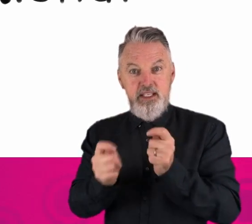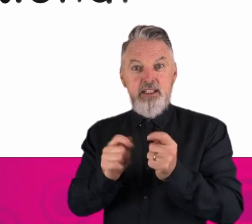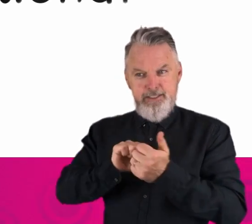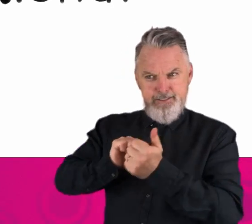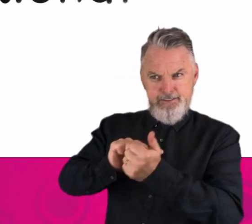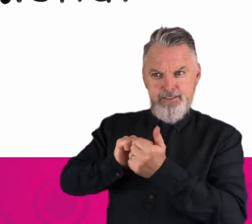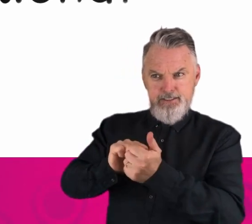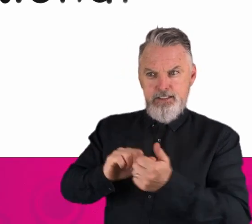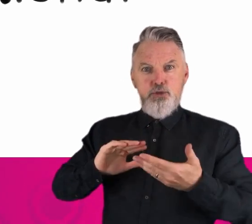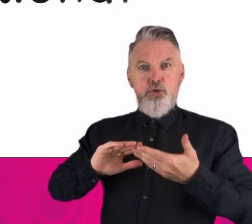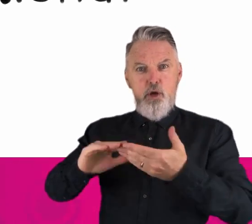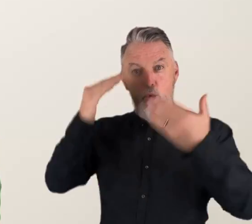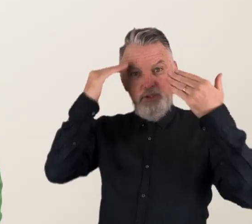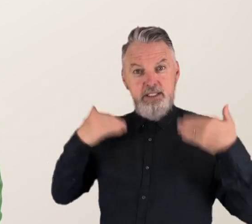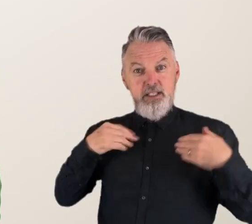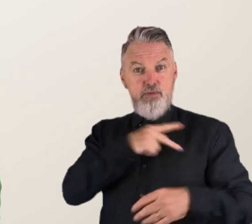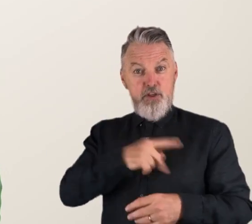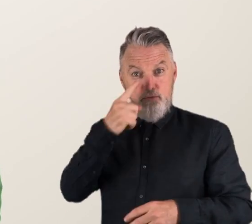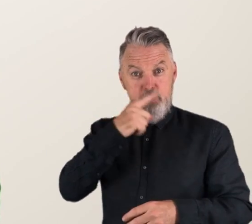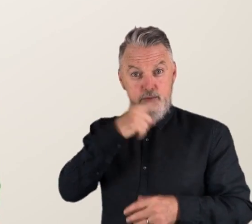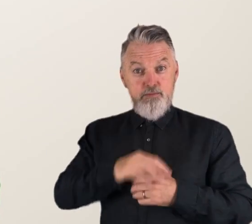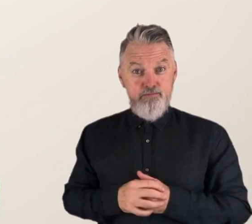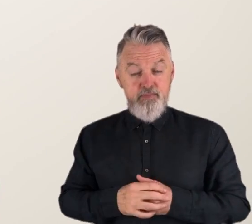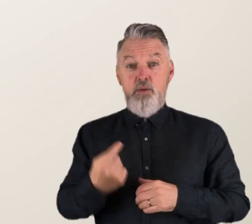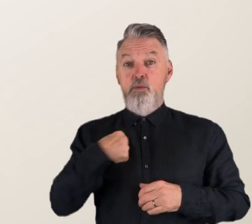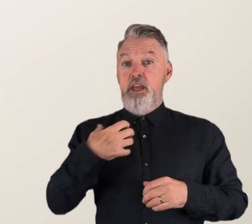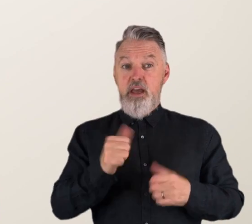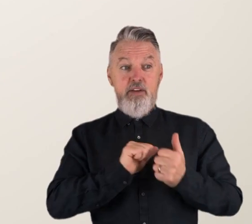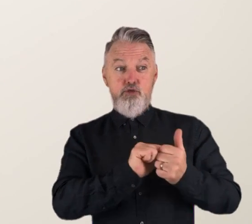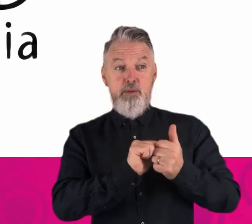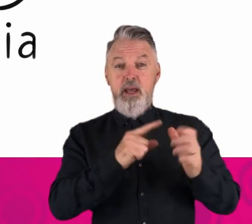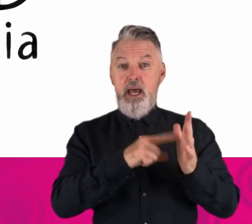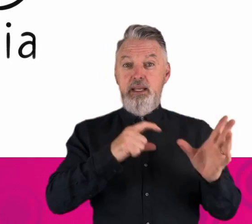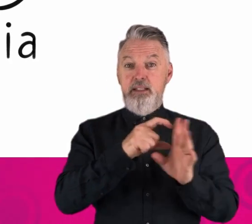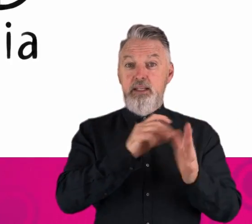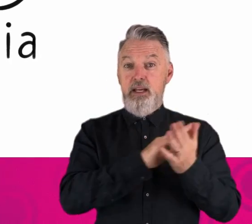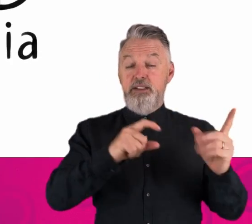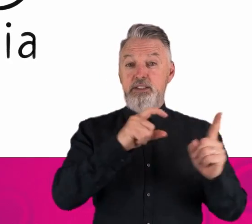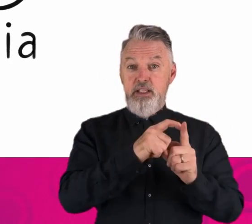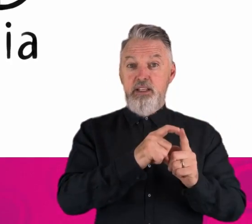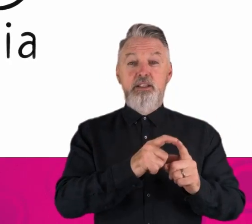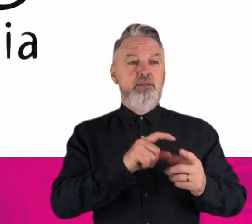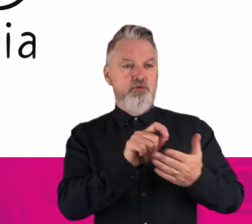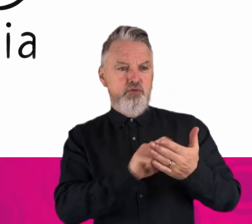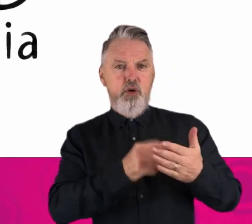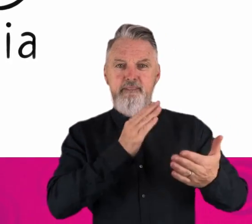that face autistic professionals. We also have an agreement with ADHD Australia to co-host factsheets sharing practical strategies